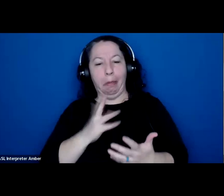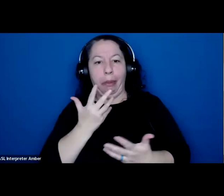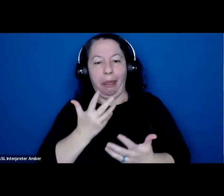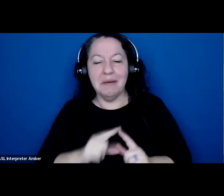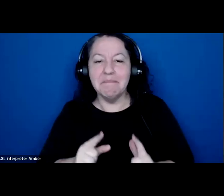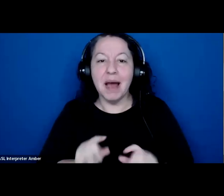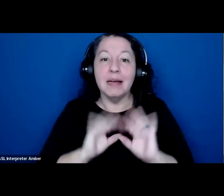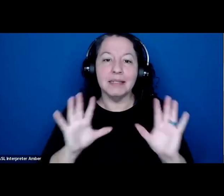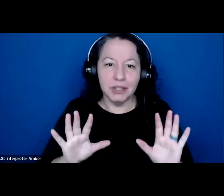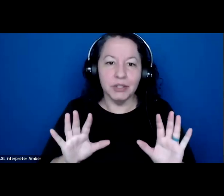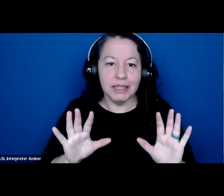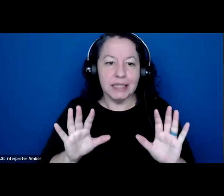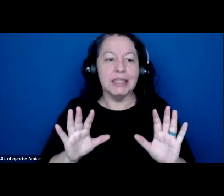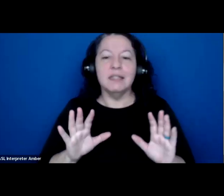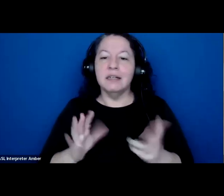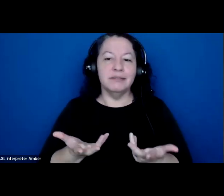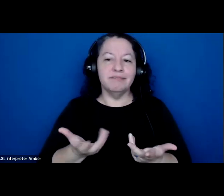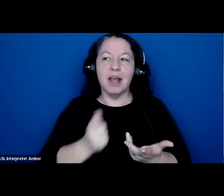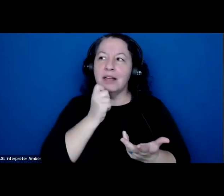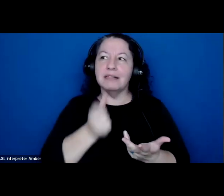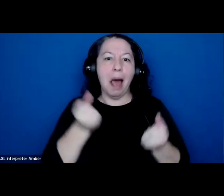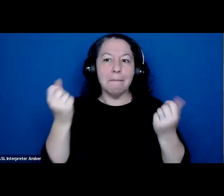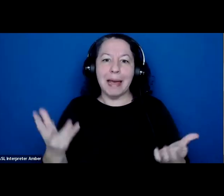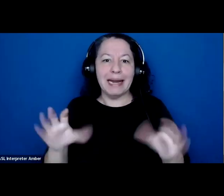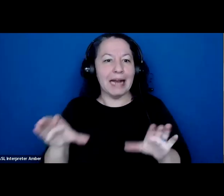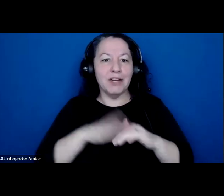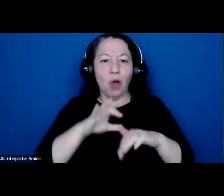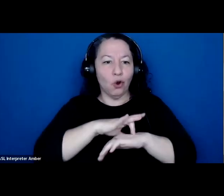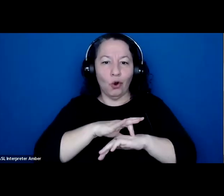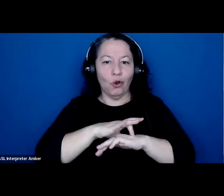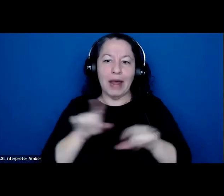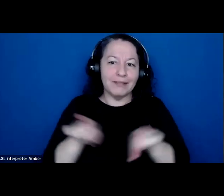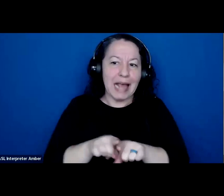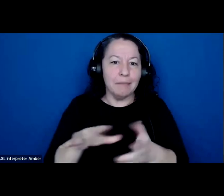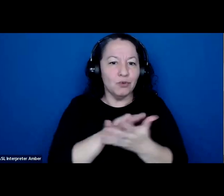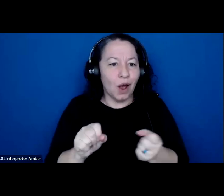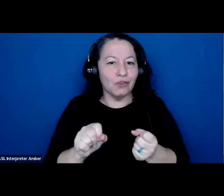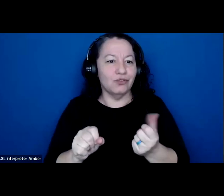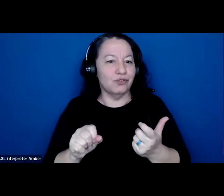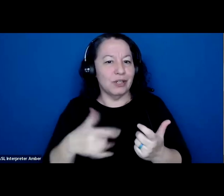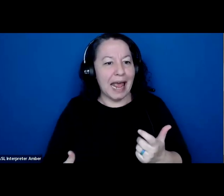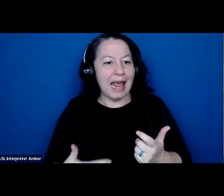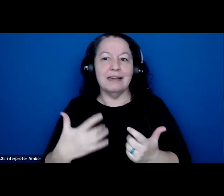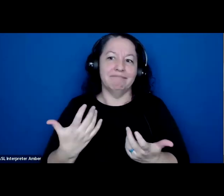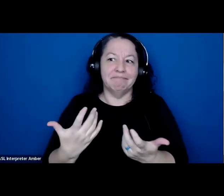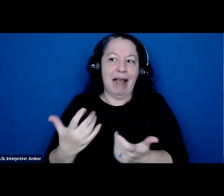that are as ecologically destructive as war and militarism. War comes